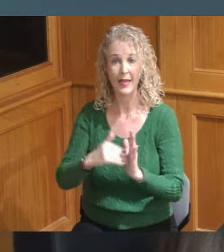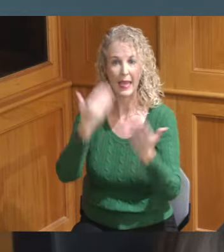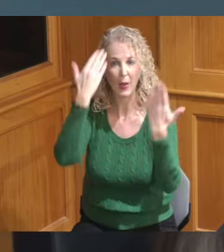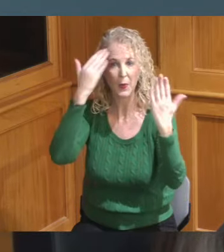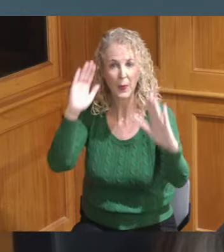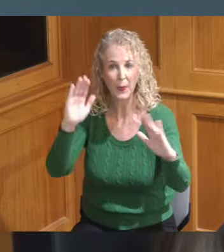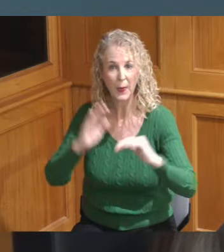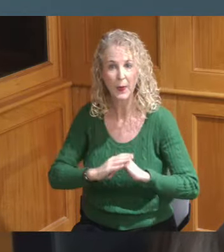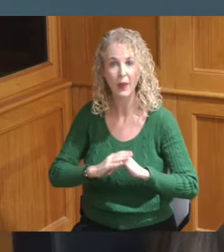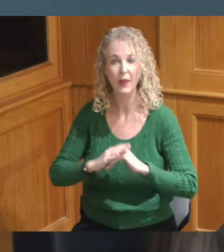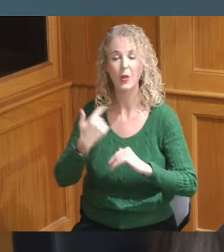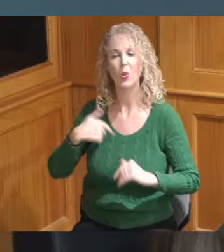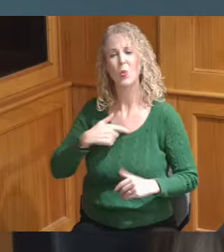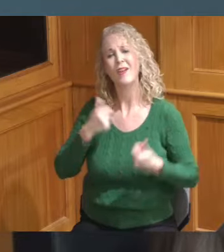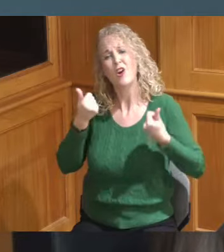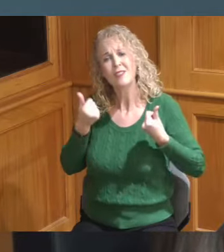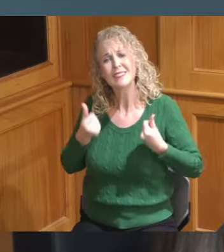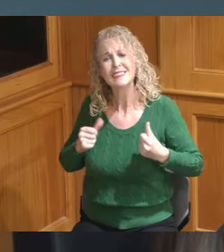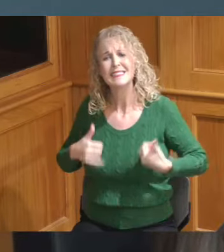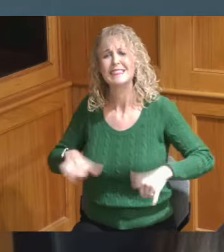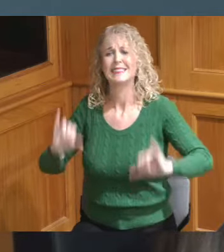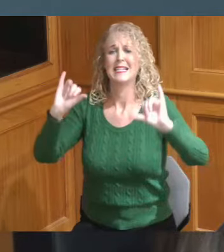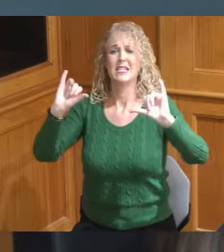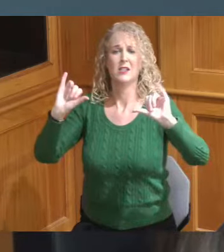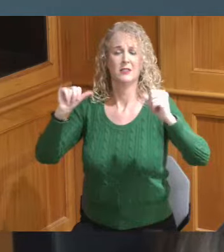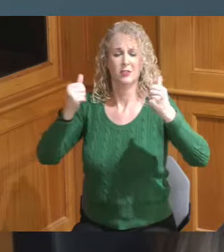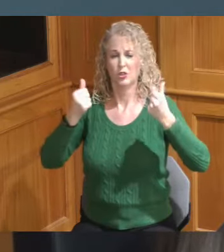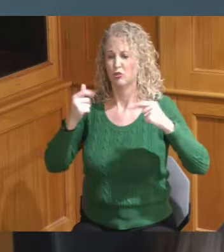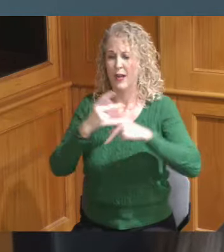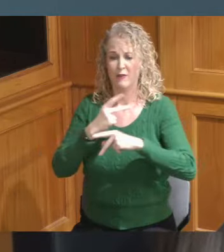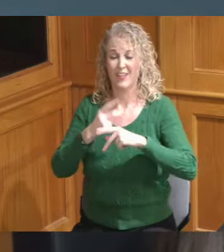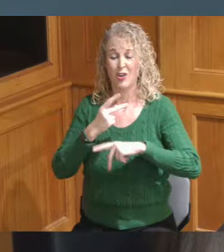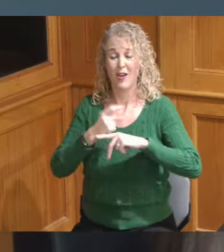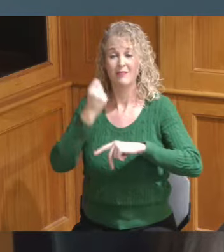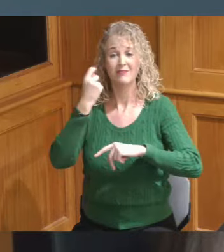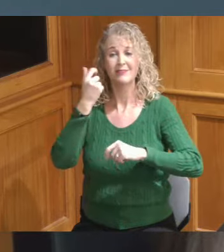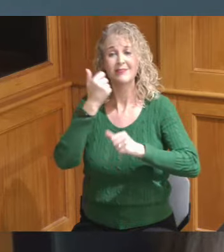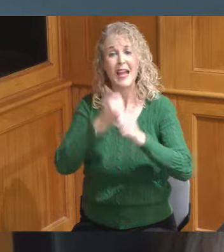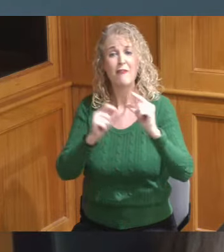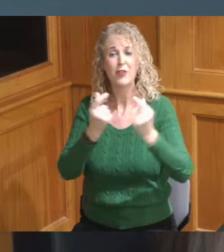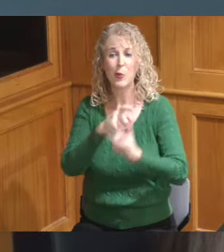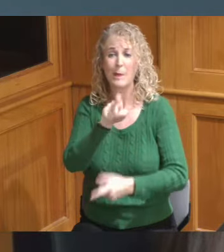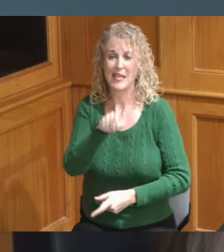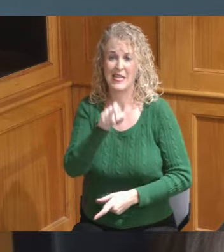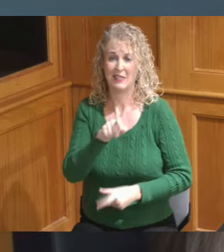the needs of the needy. Every group that requested funding is in need. Everyone that I mentioned,